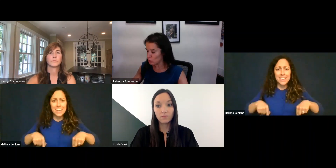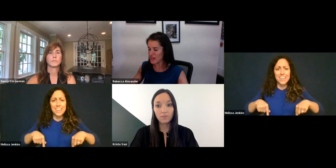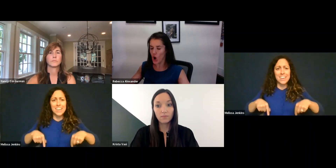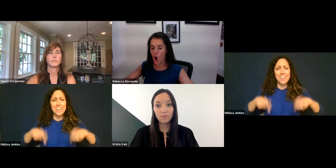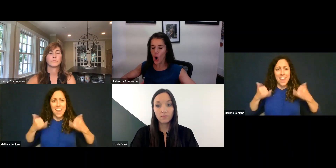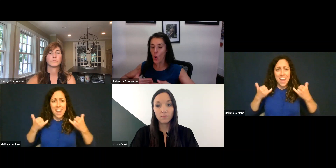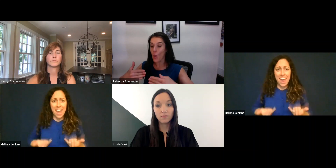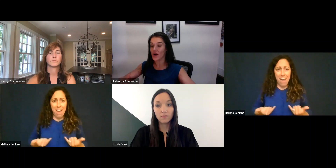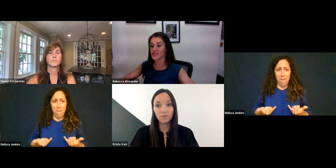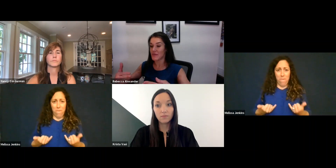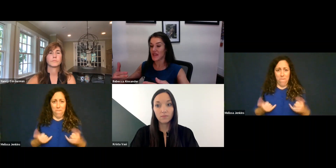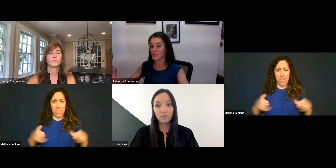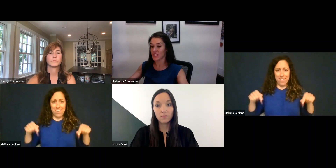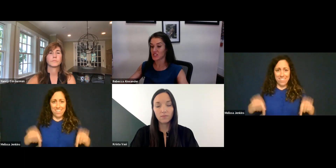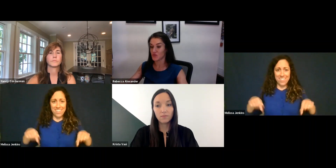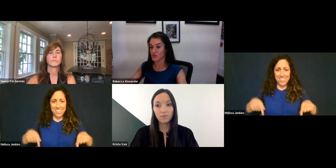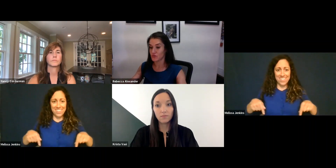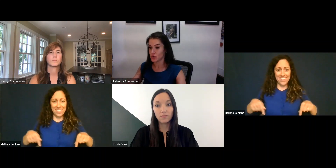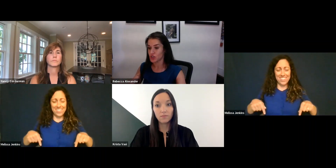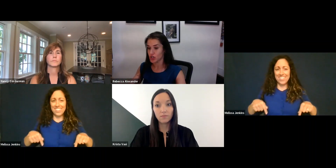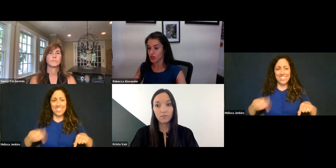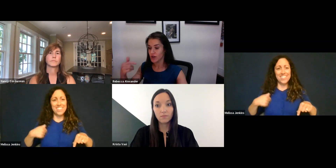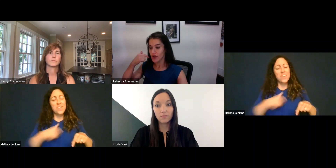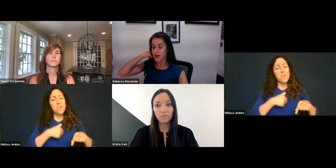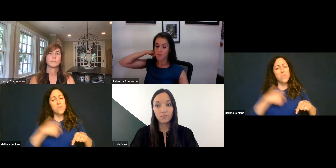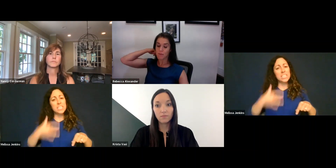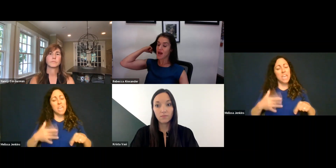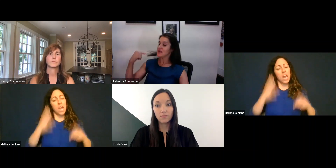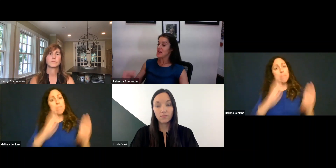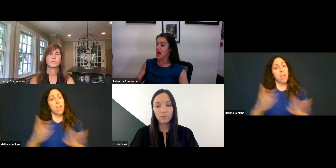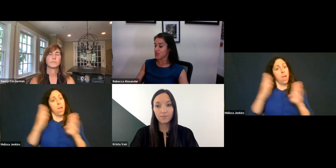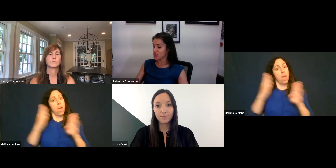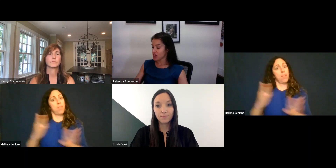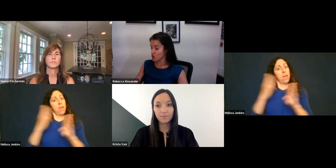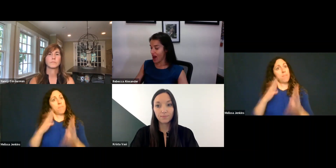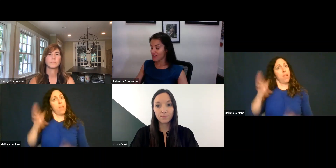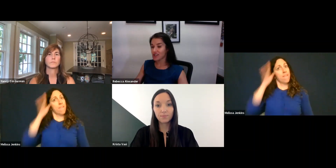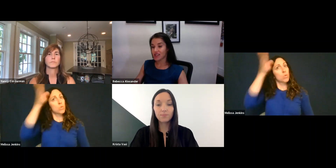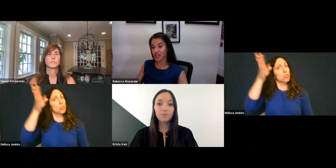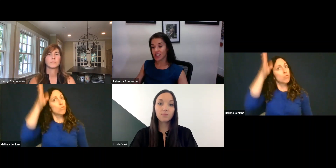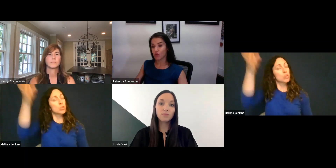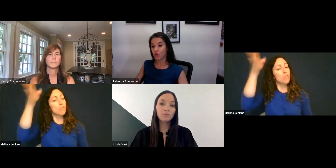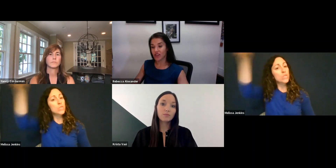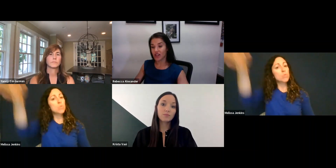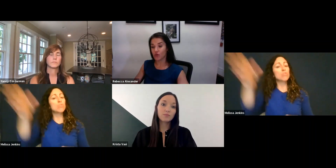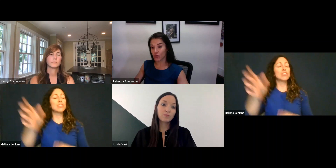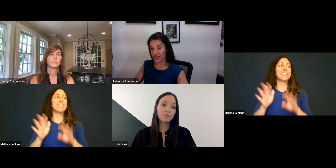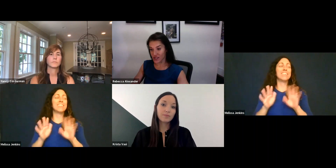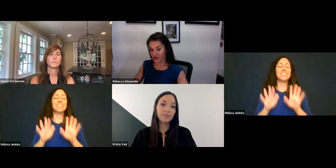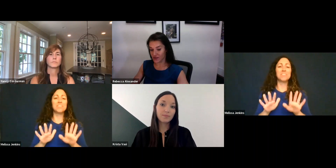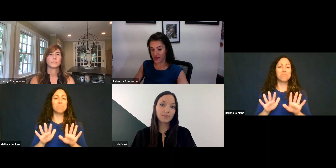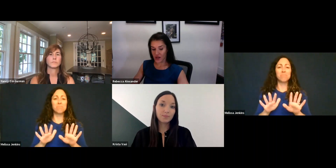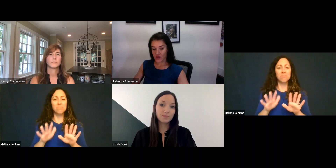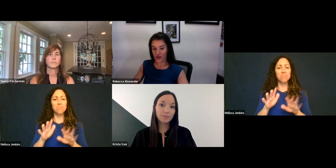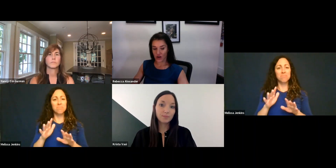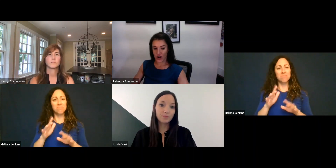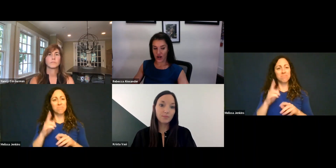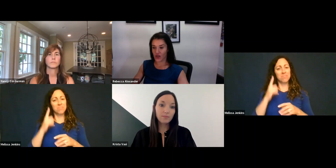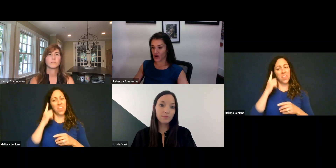And we all want to make plans for the future. But I think you have to think within reason.